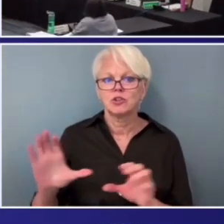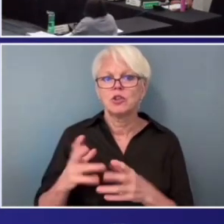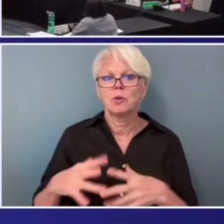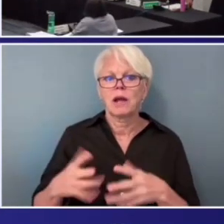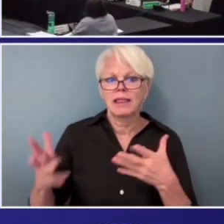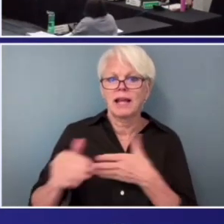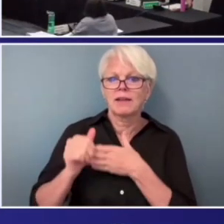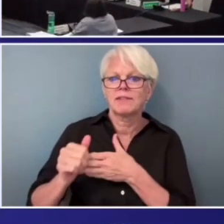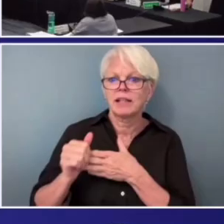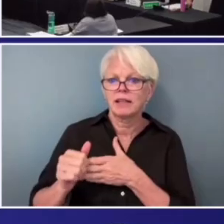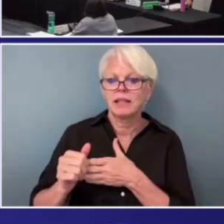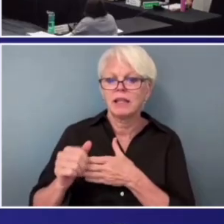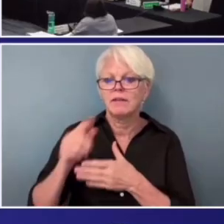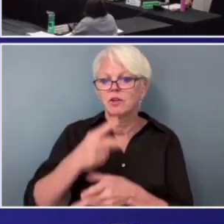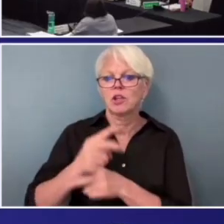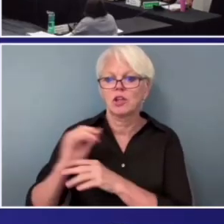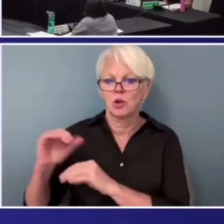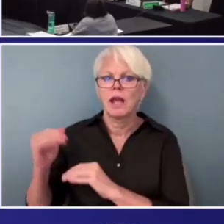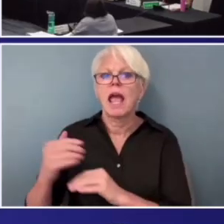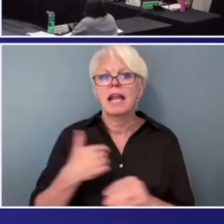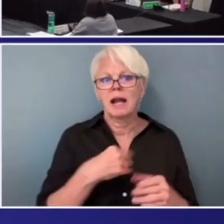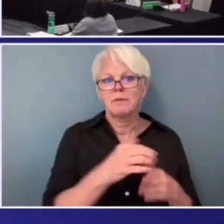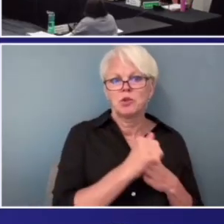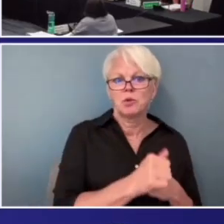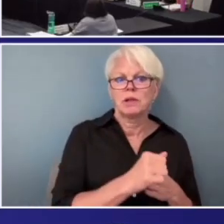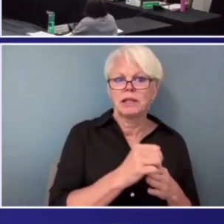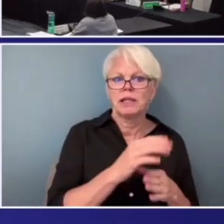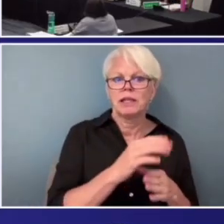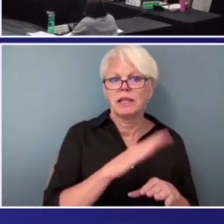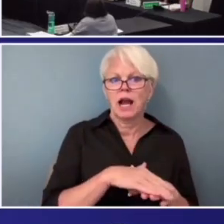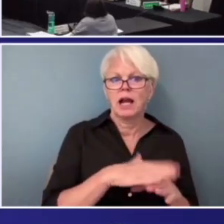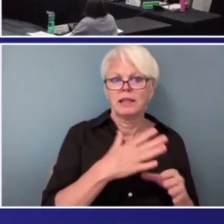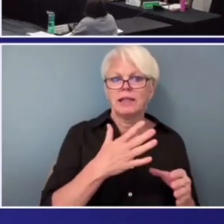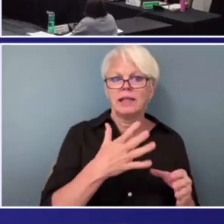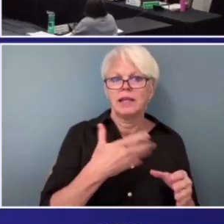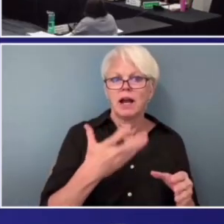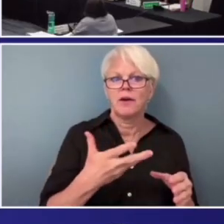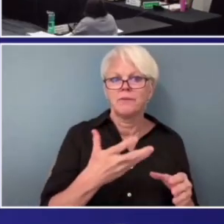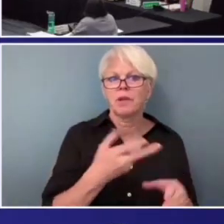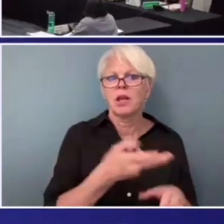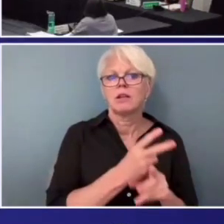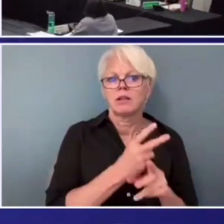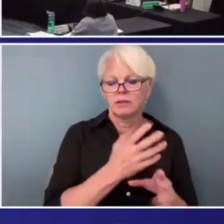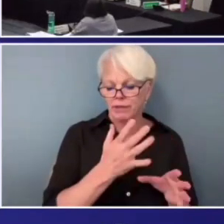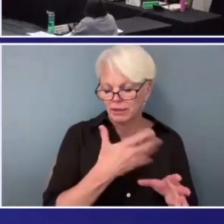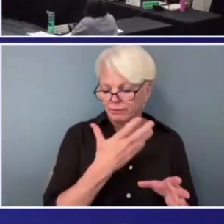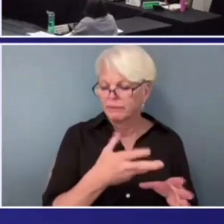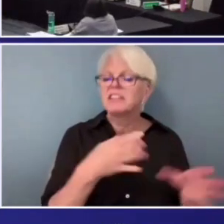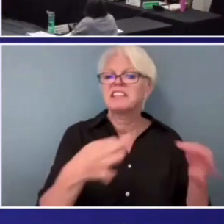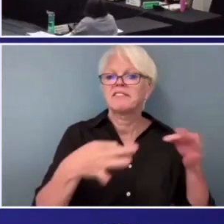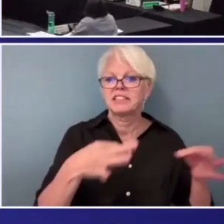loan limits, and I'm doing a lot of lead on the, on the loan -- on the definitional side of things.